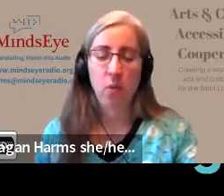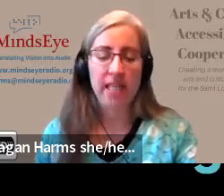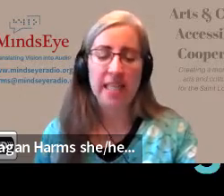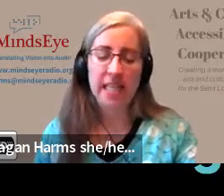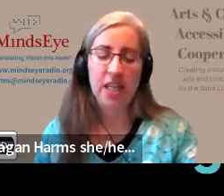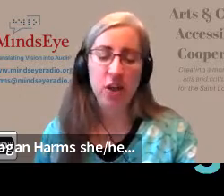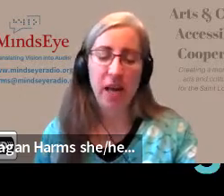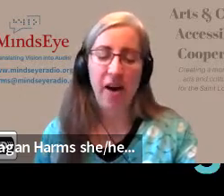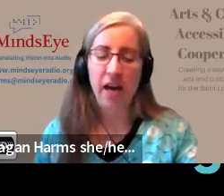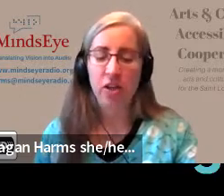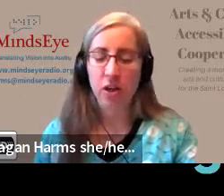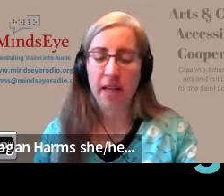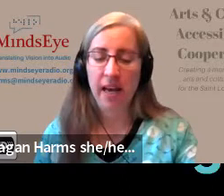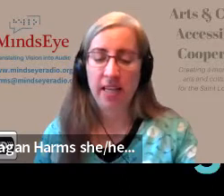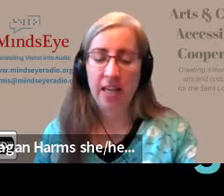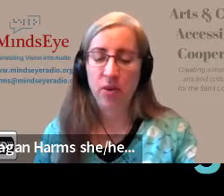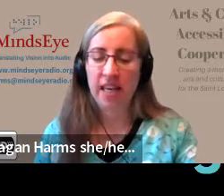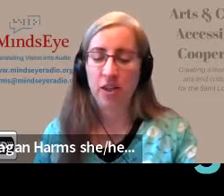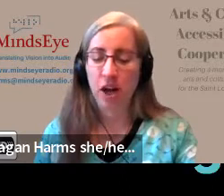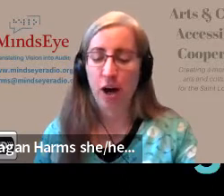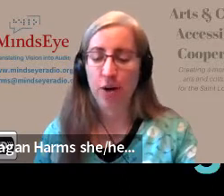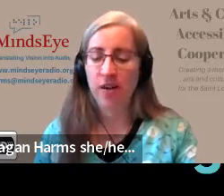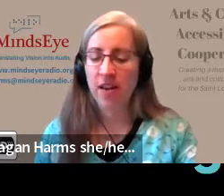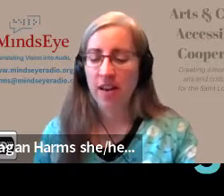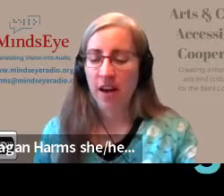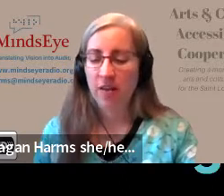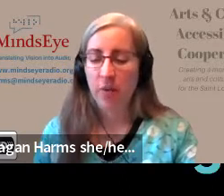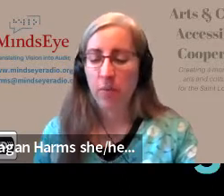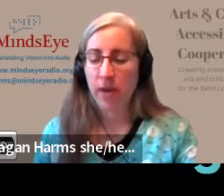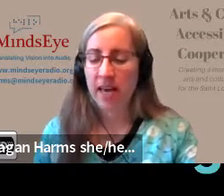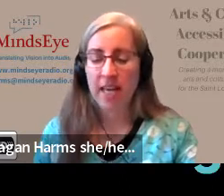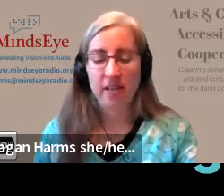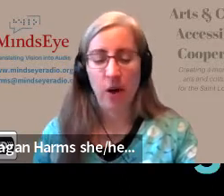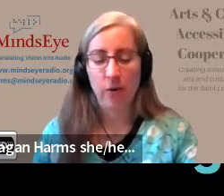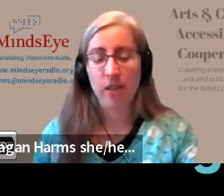the windy city showdown. He is the host